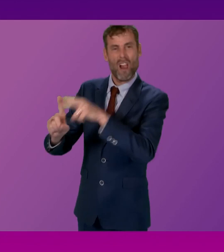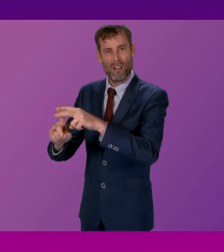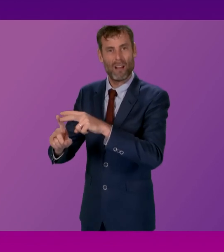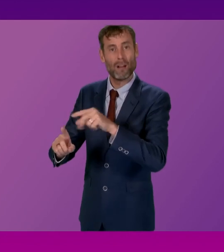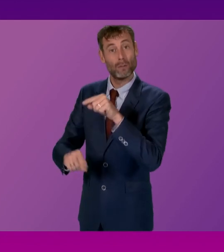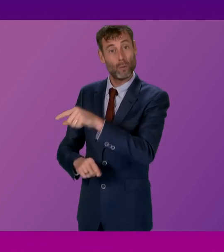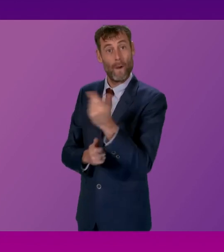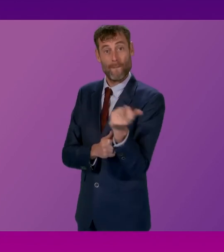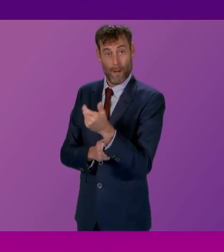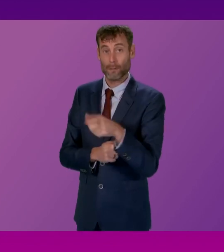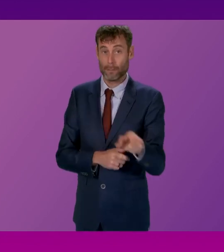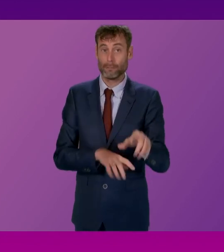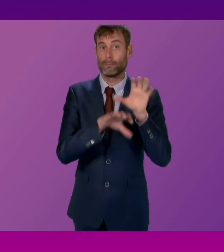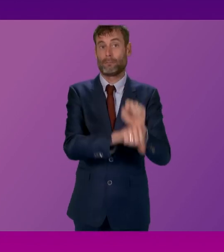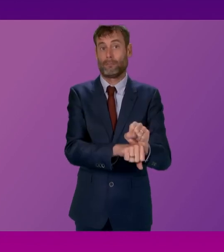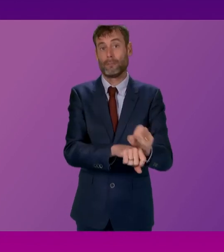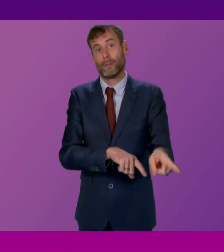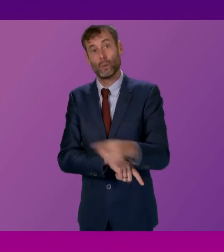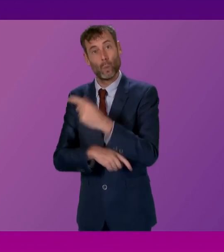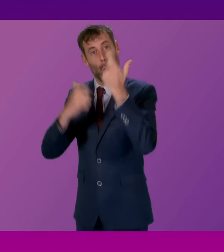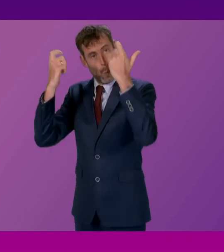considered by courts when sentencing offenders.